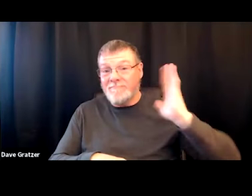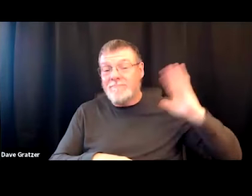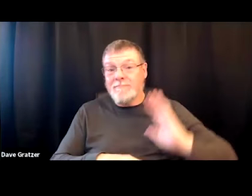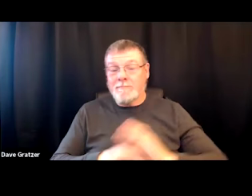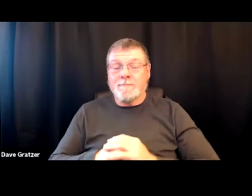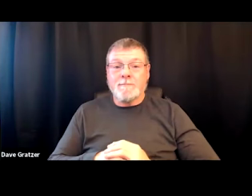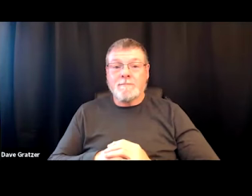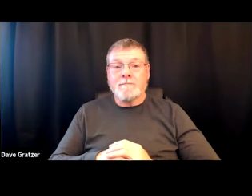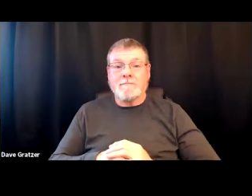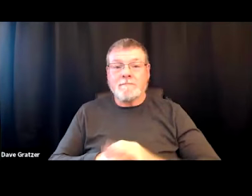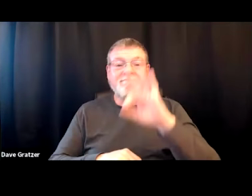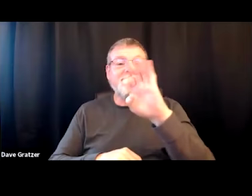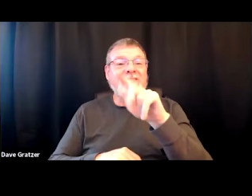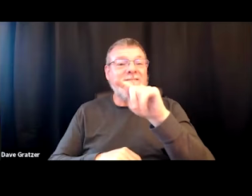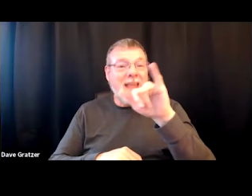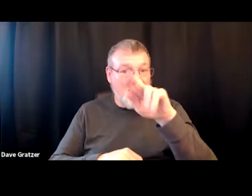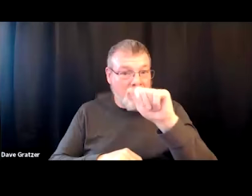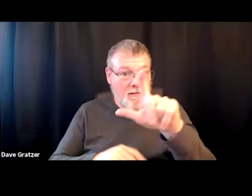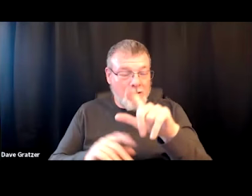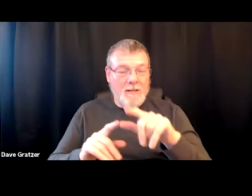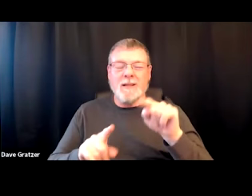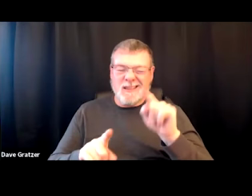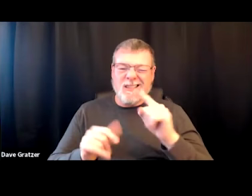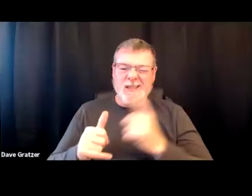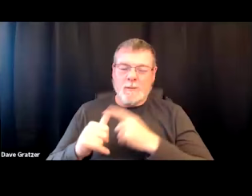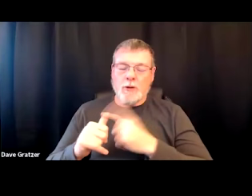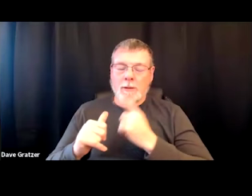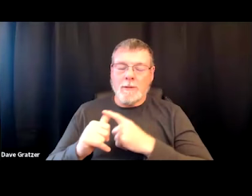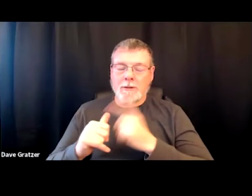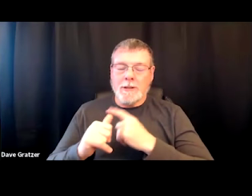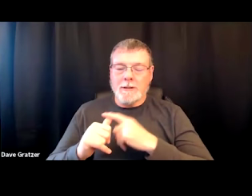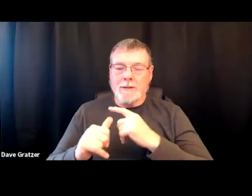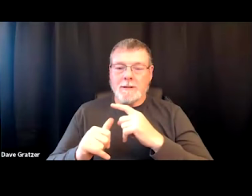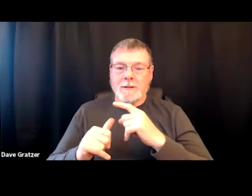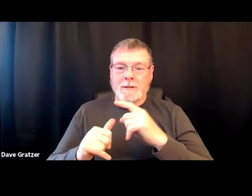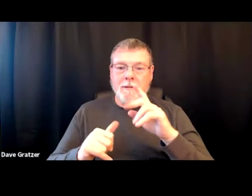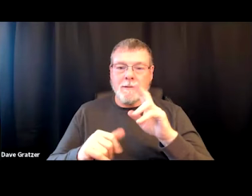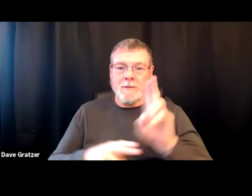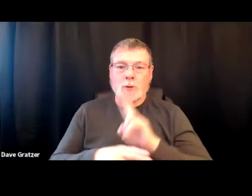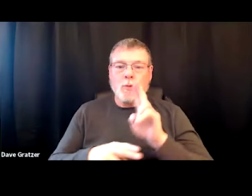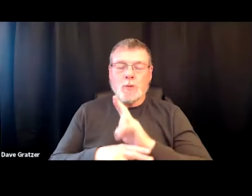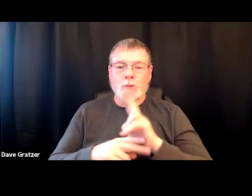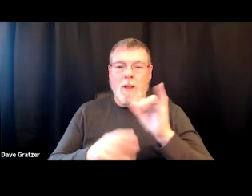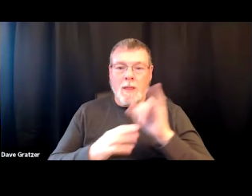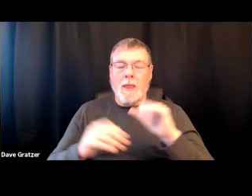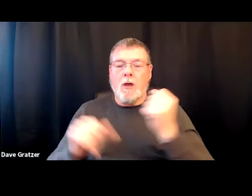fentanyl being the primary synthetic agent that's causing this harm.